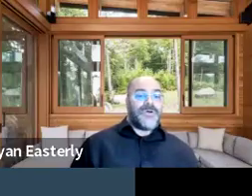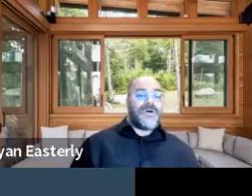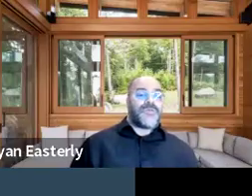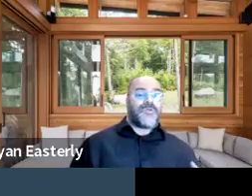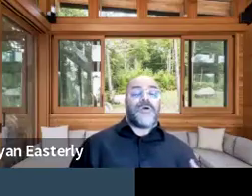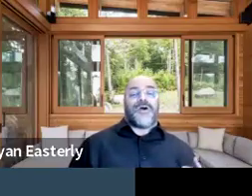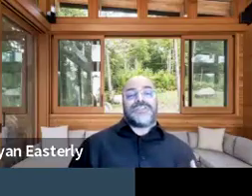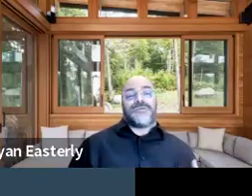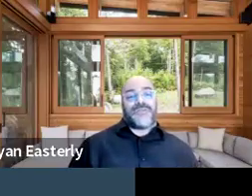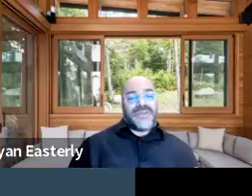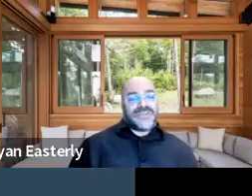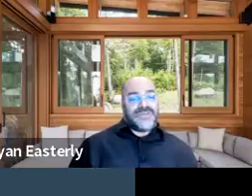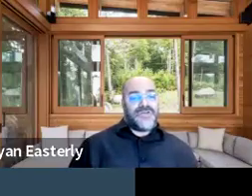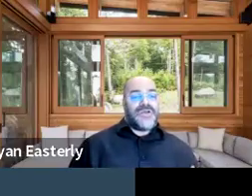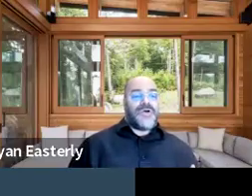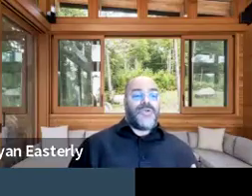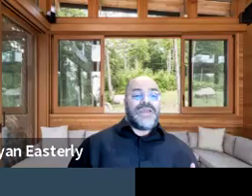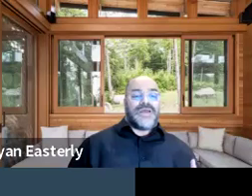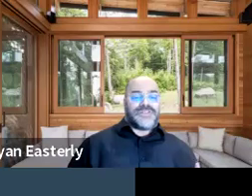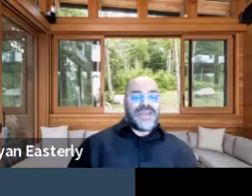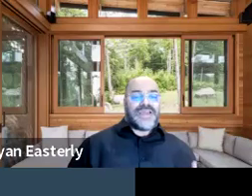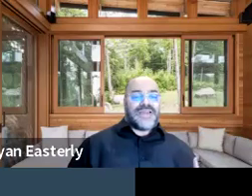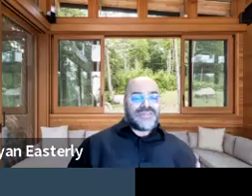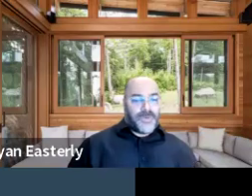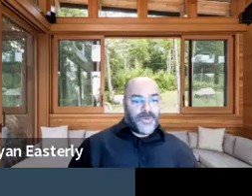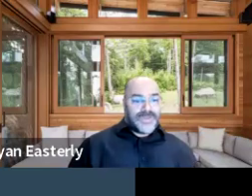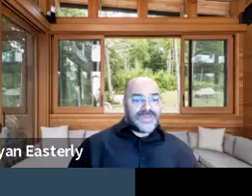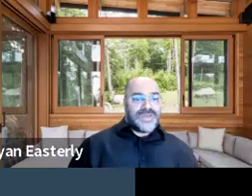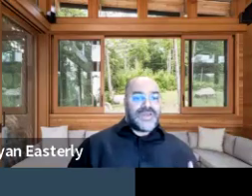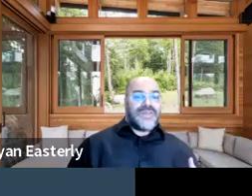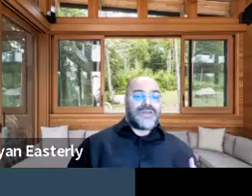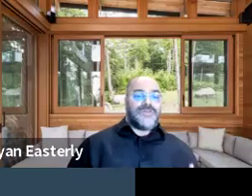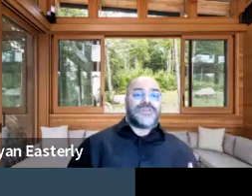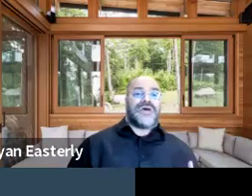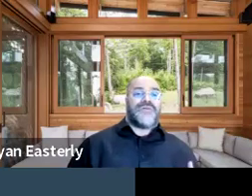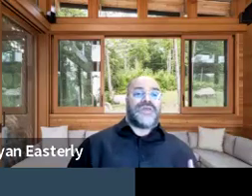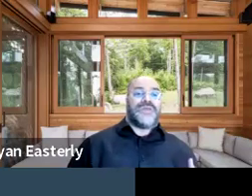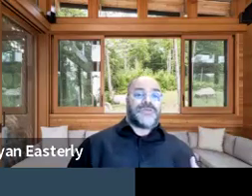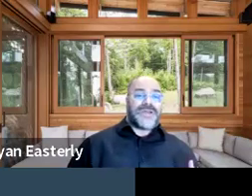So, through our digital health initiative, we understand and support the inclusion of the